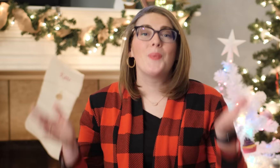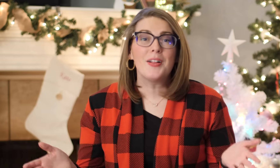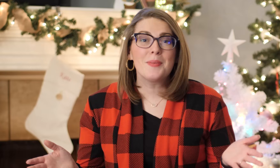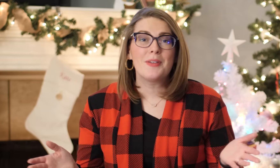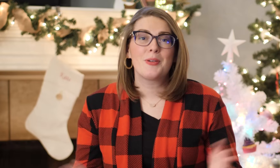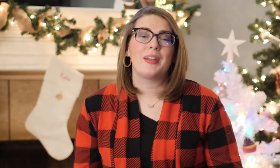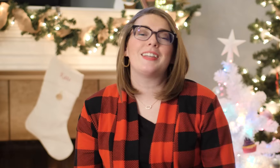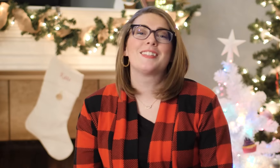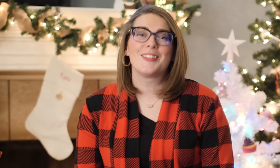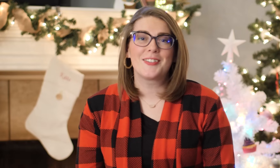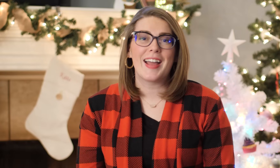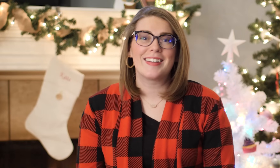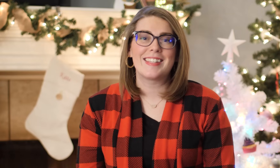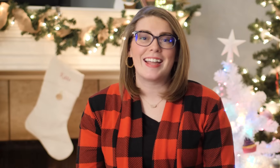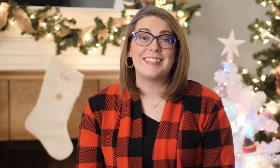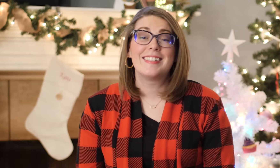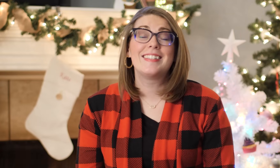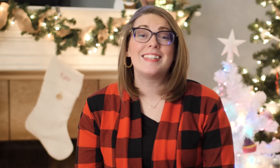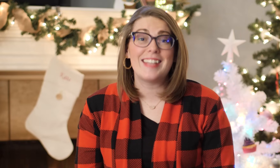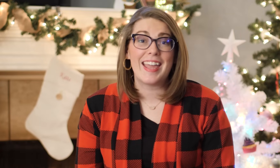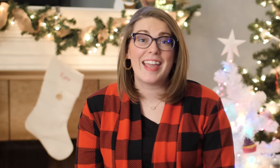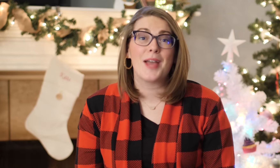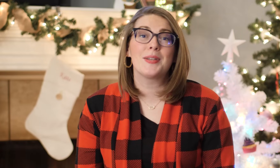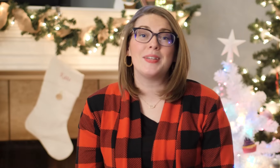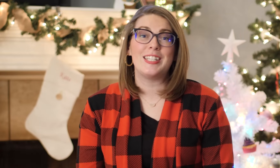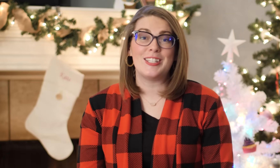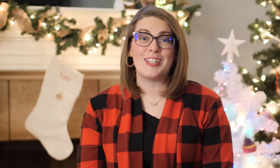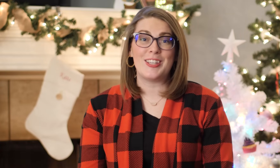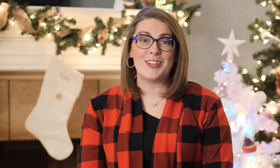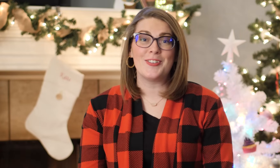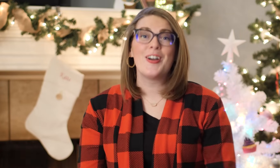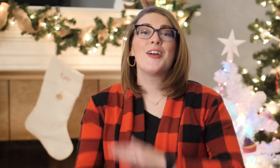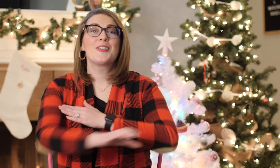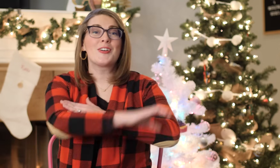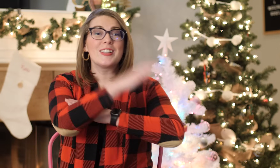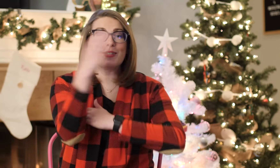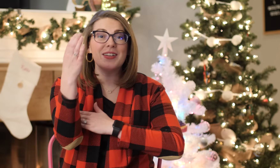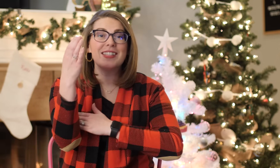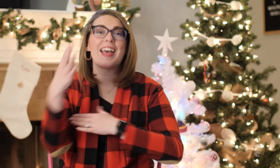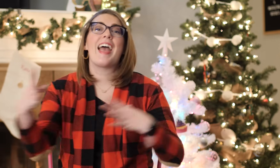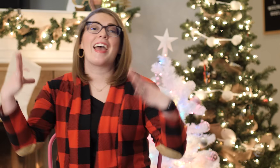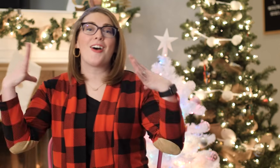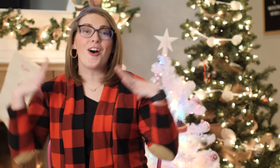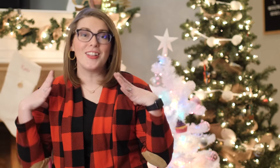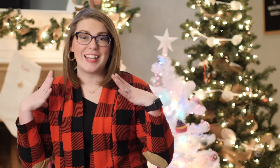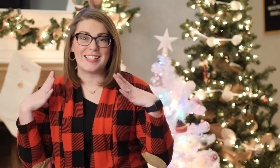Welcome everybody to Learn How to Sign. Today I'm going to be teaching you Christmas and holiday